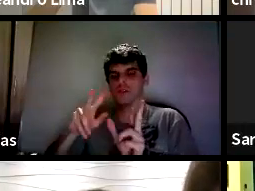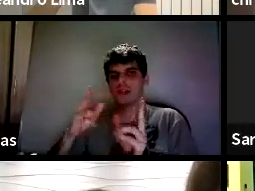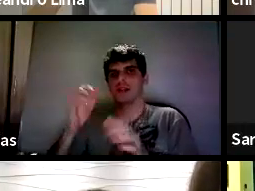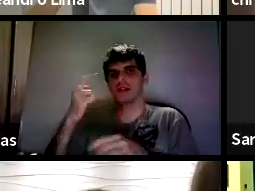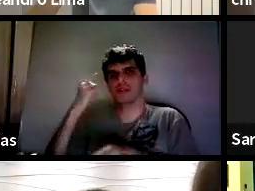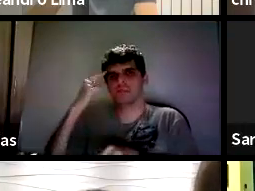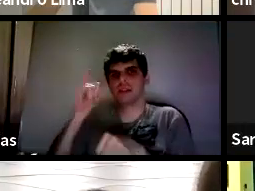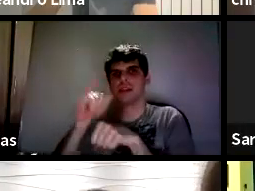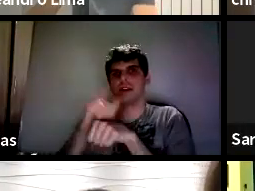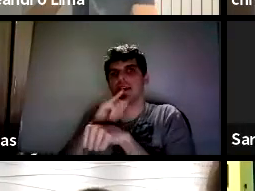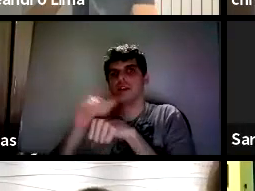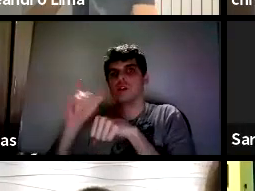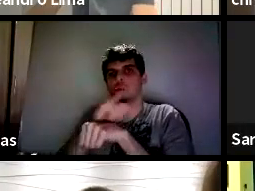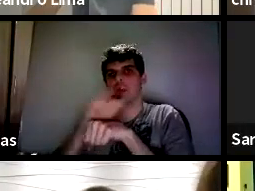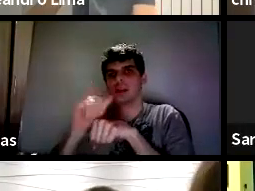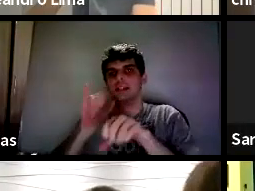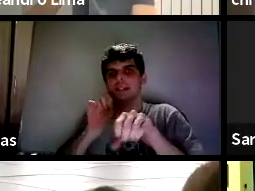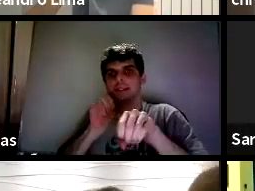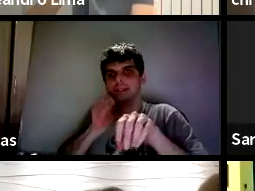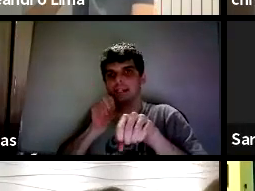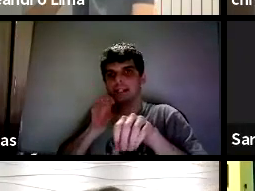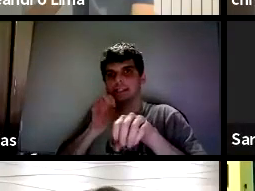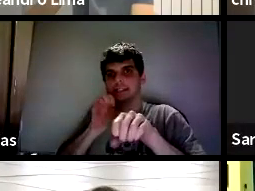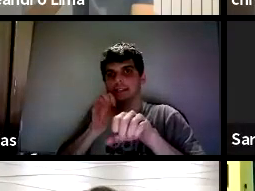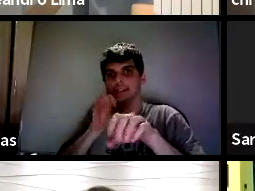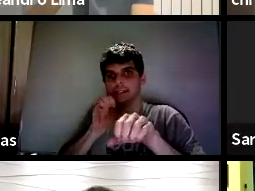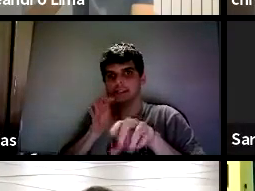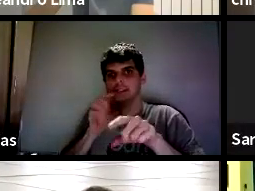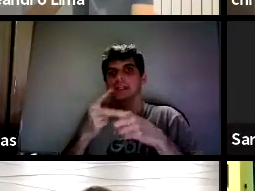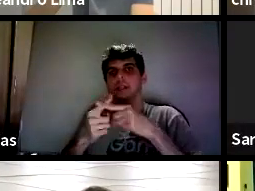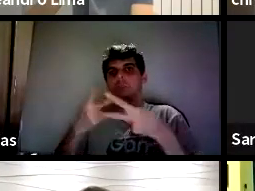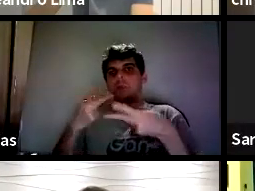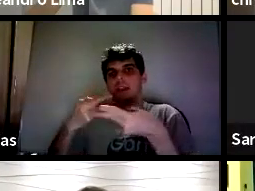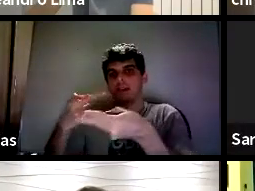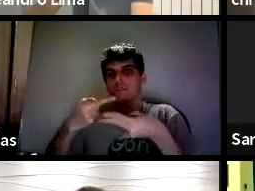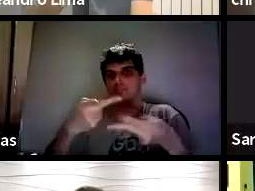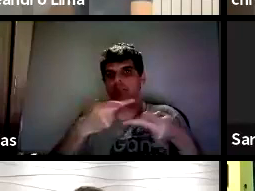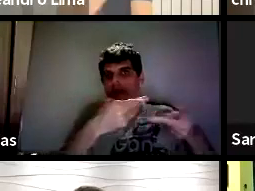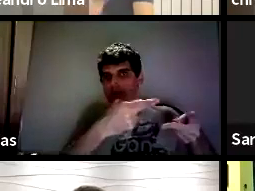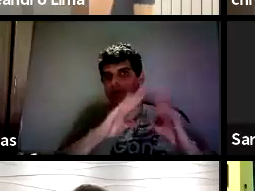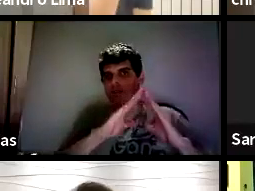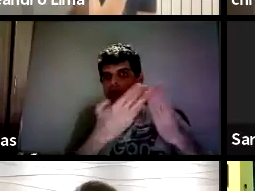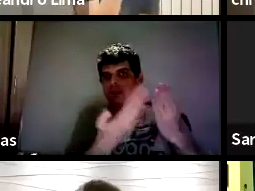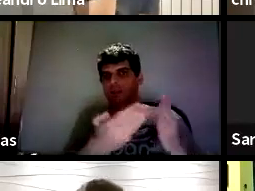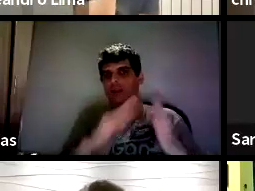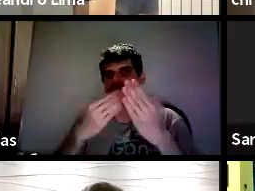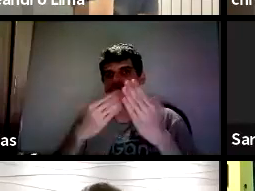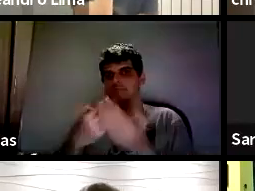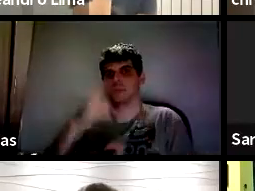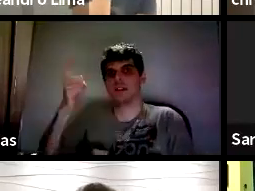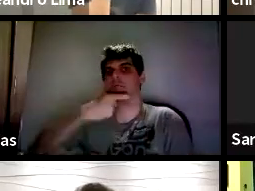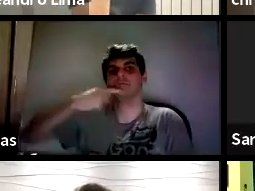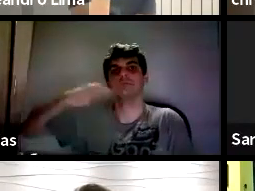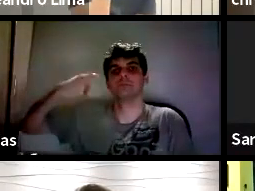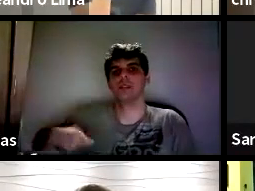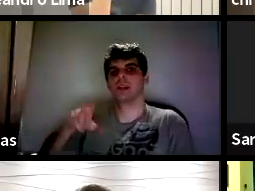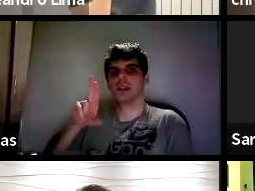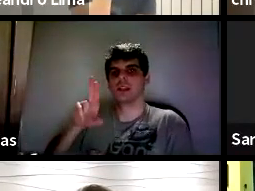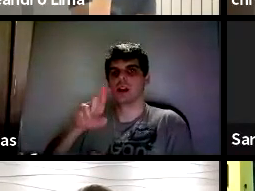Prior to daily with you. will be maintained will be mental Katie, Katie will be mental Katie, Katie so this was perfect cheap but so thanks. are made for this made for this that says. you see you see No, no